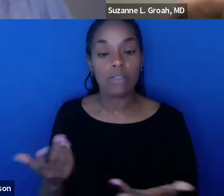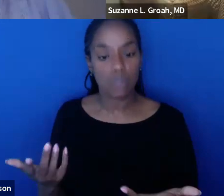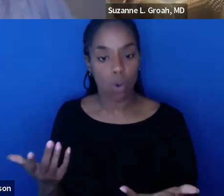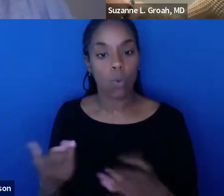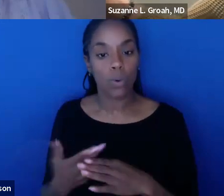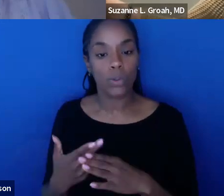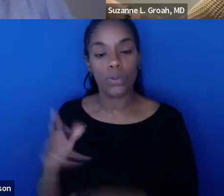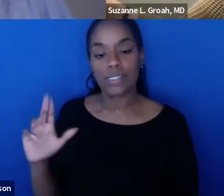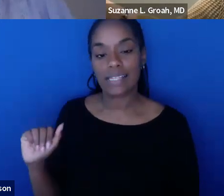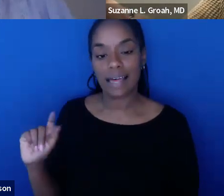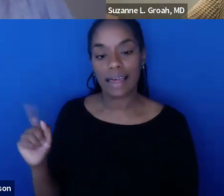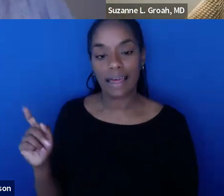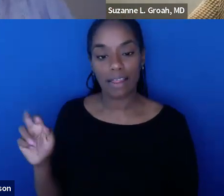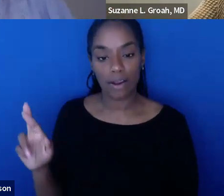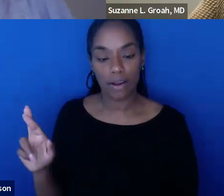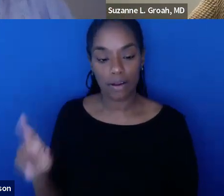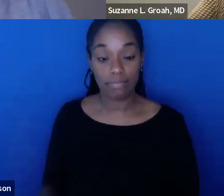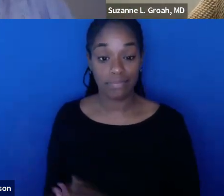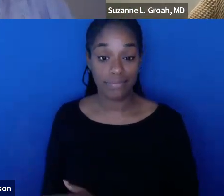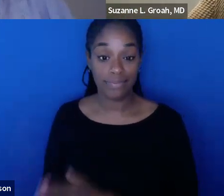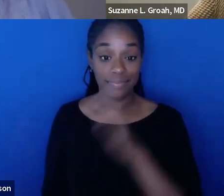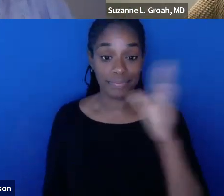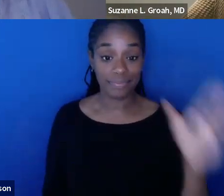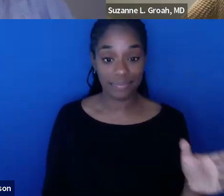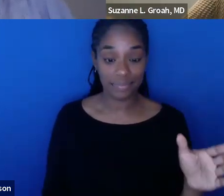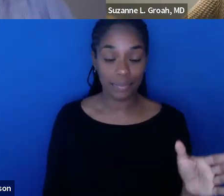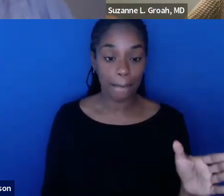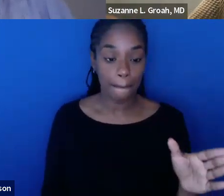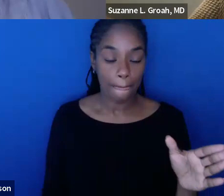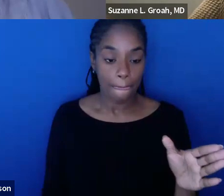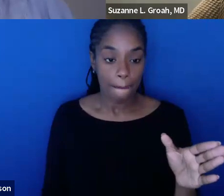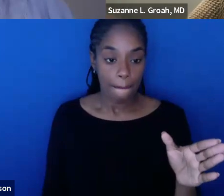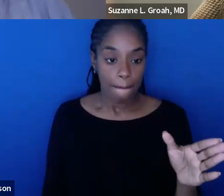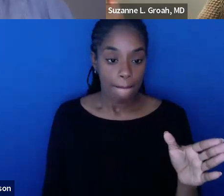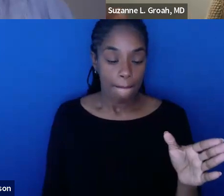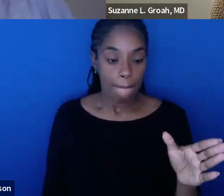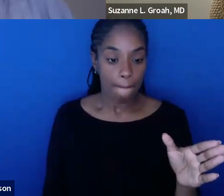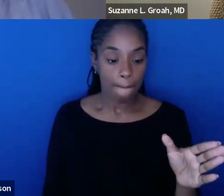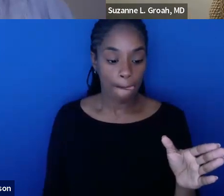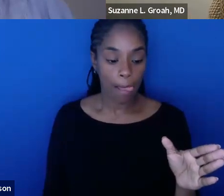Then if we have someone on the other end of the spectrum who's leaking a lot,